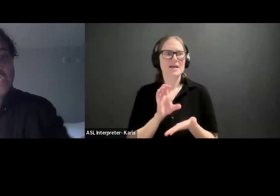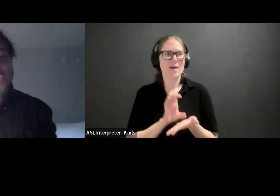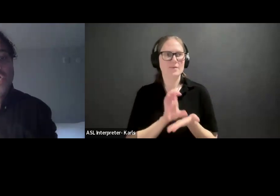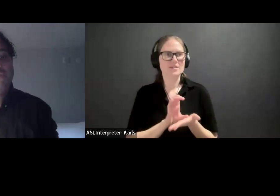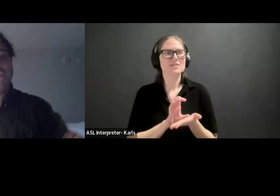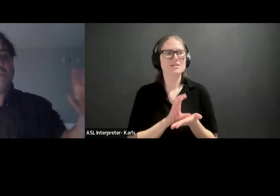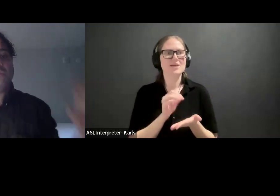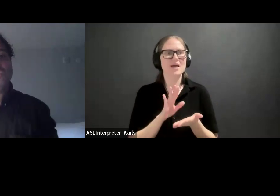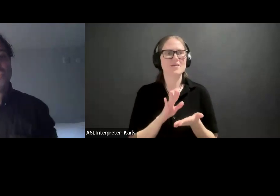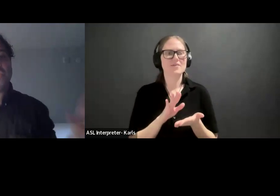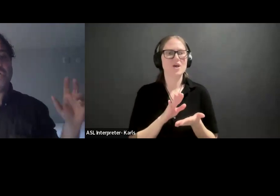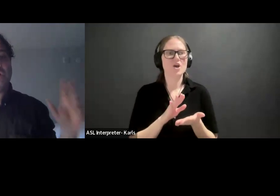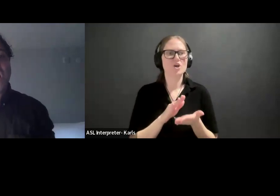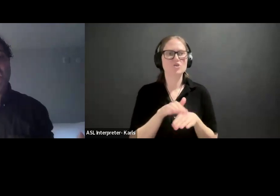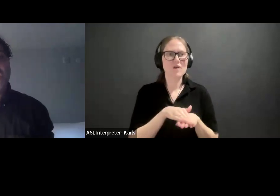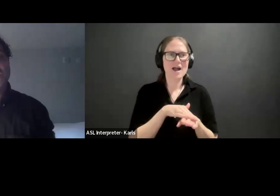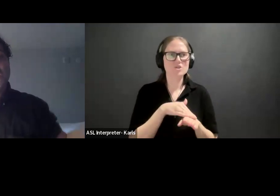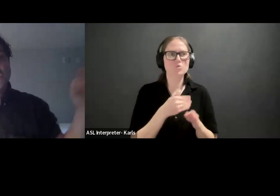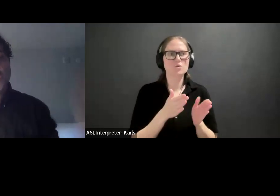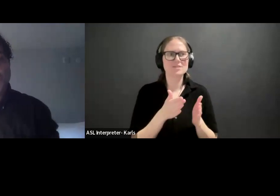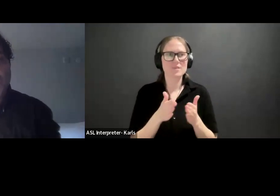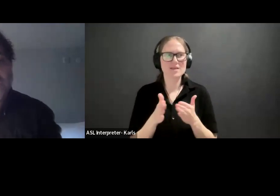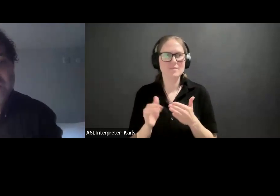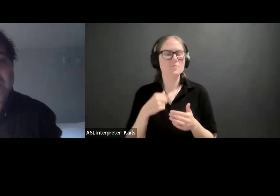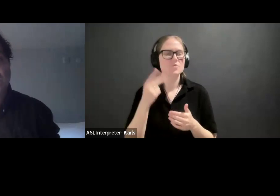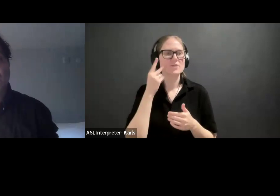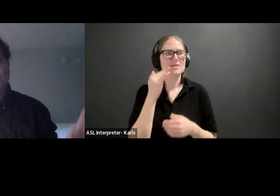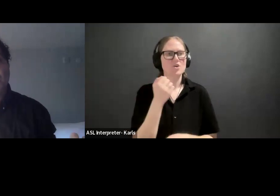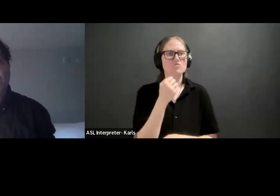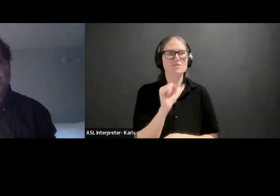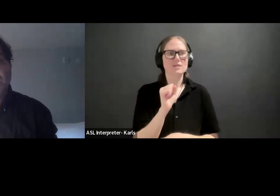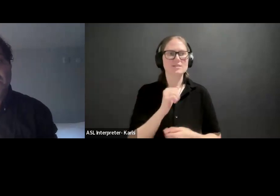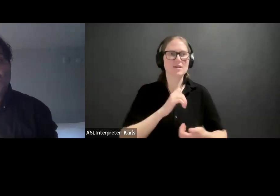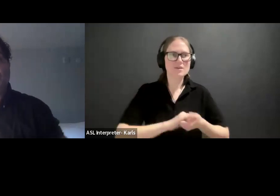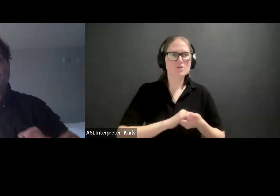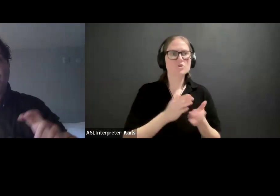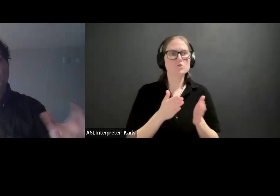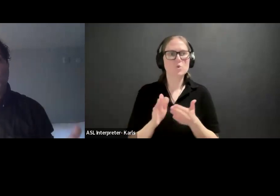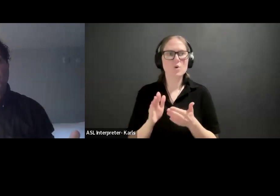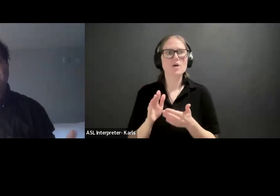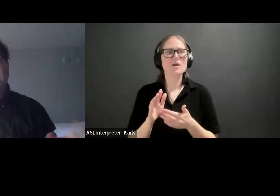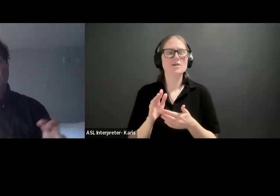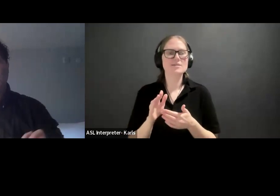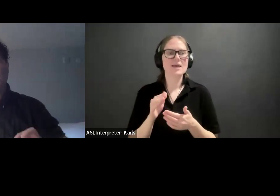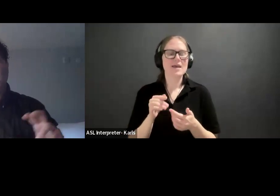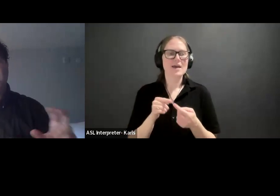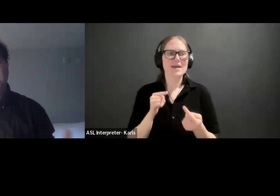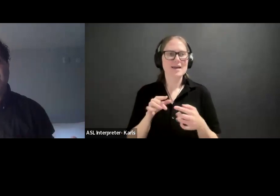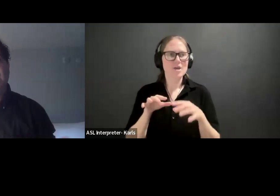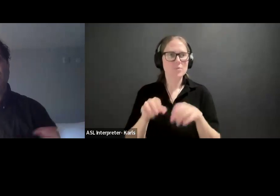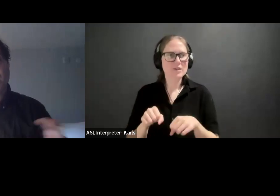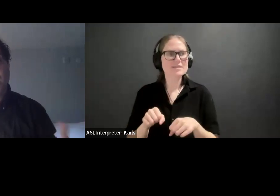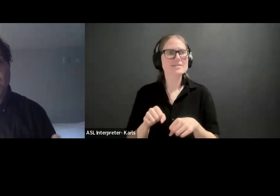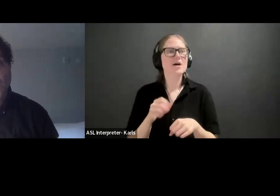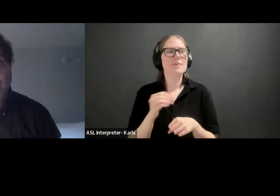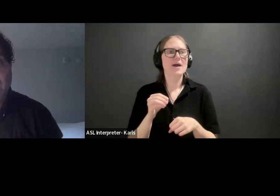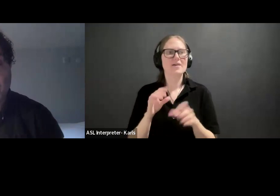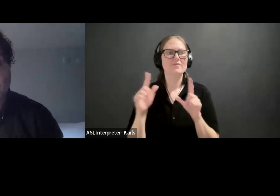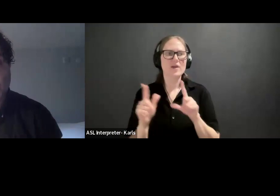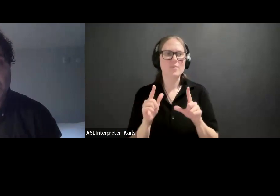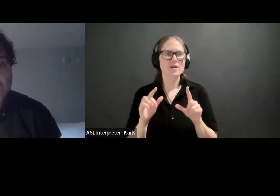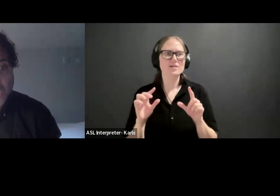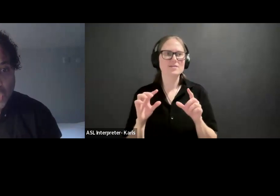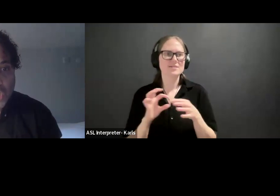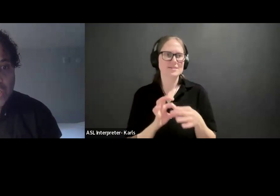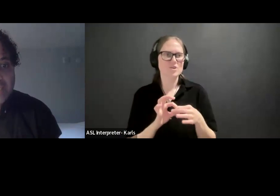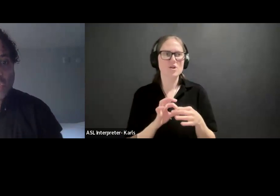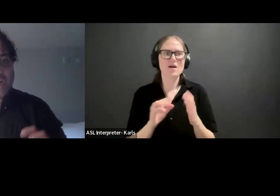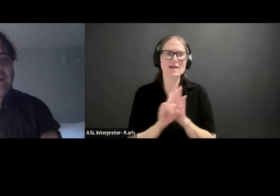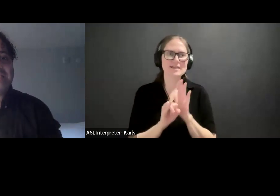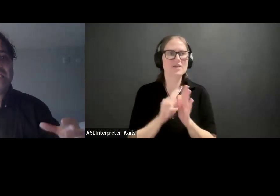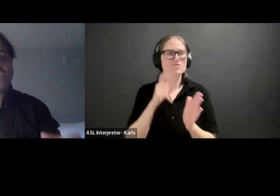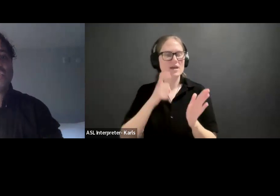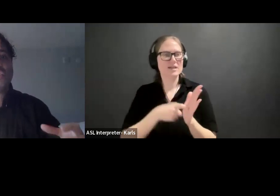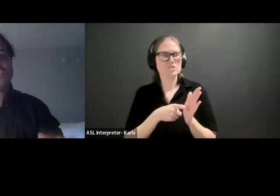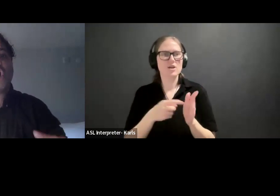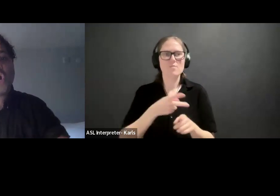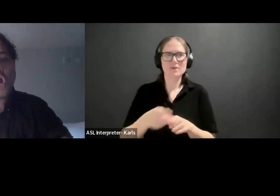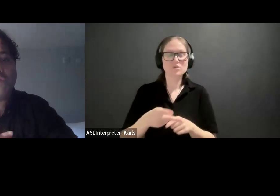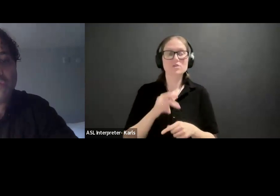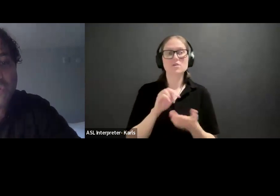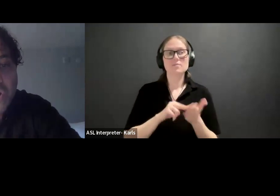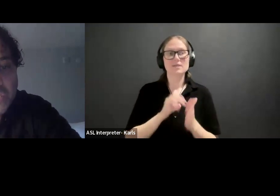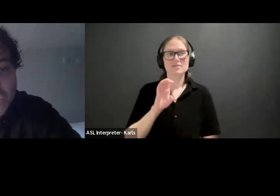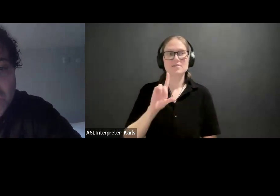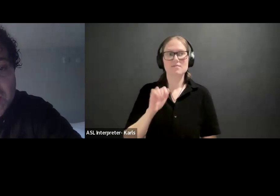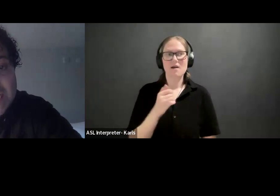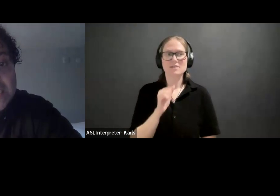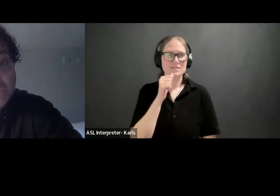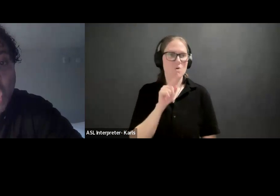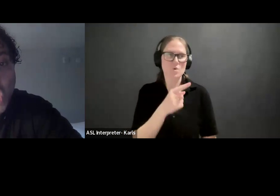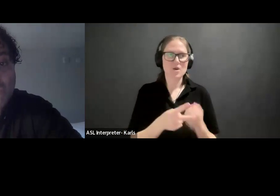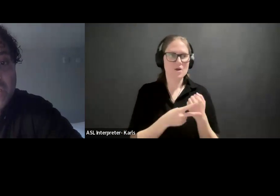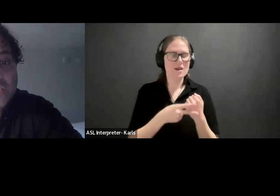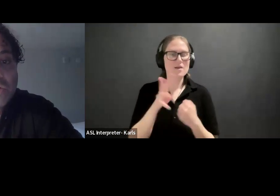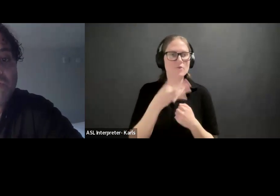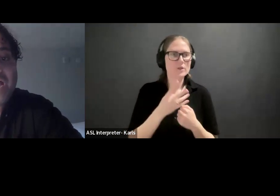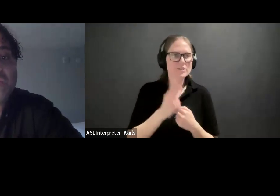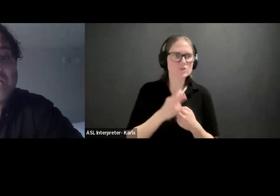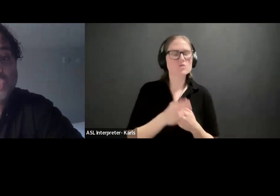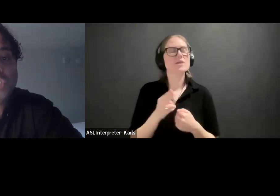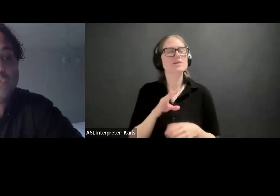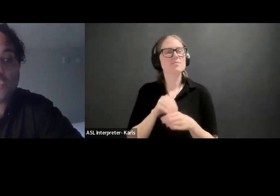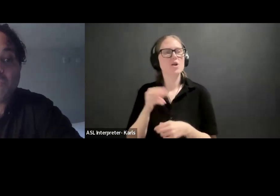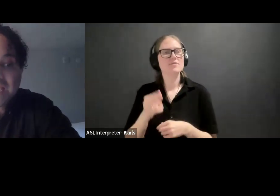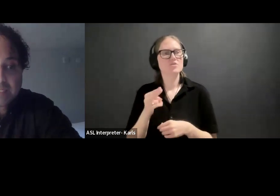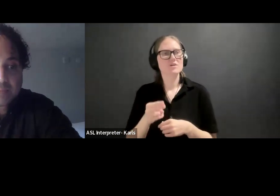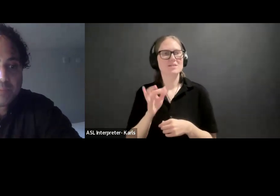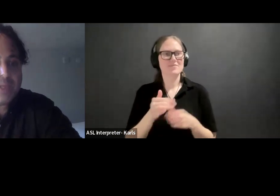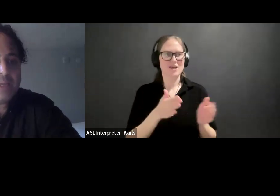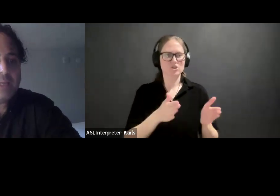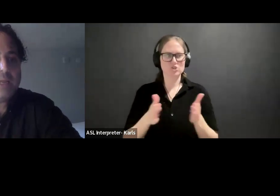We see a shift from revolutionary solidarities towardism, anti-imperialism, to frameworks centered on identity, recognition, and professionalization. So Clarks is not just an archive of queer history, it is part of the history of how that shift took place.